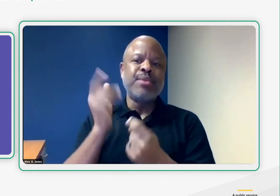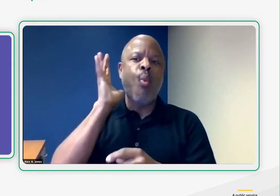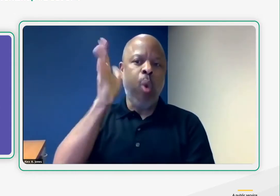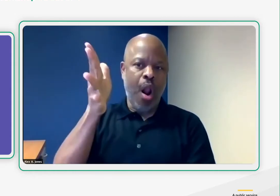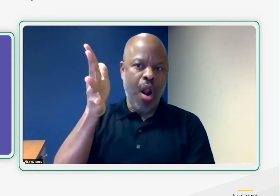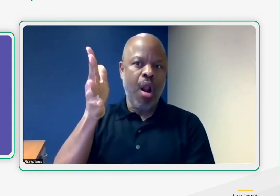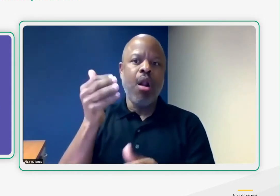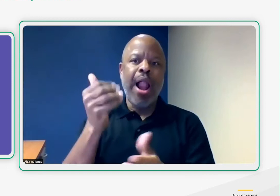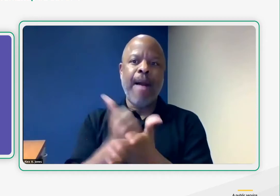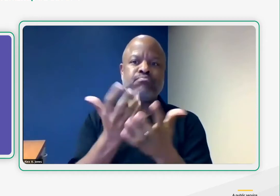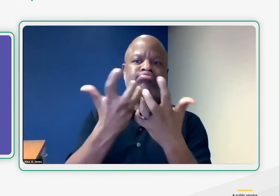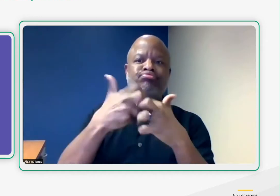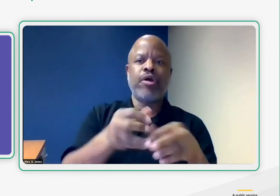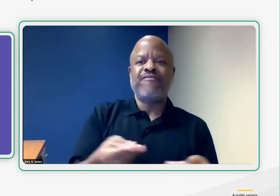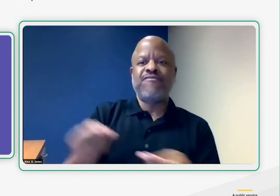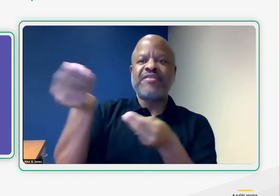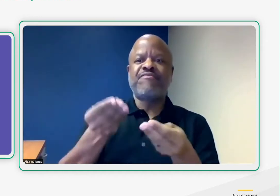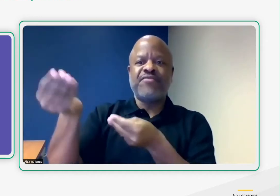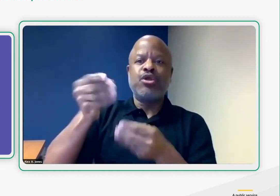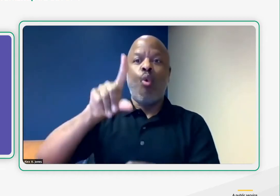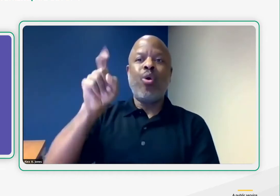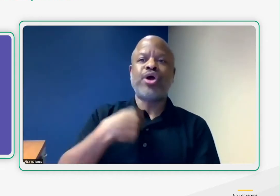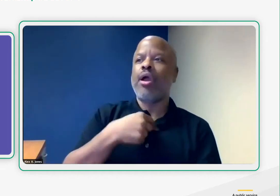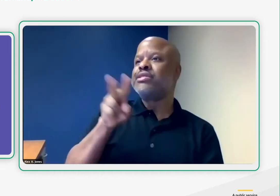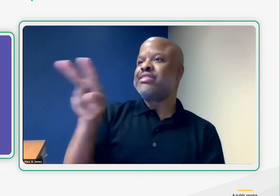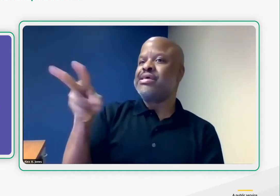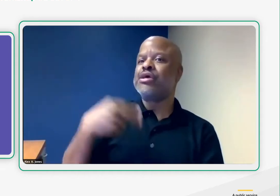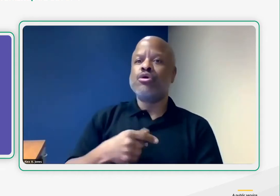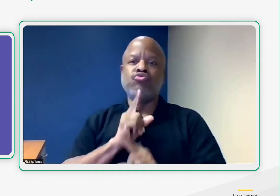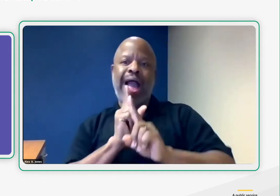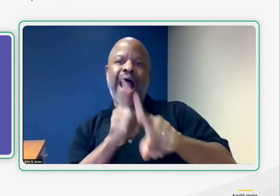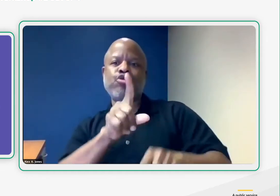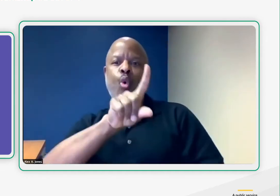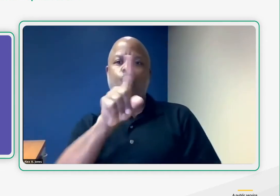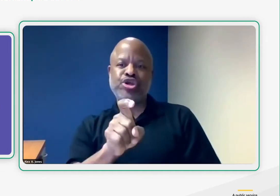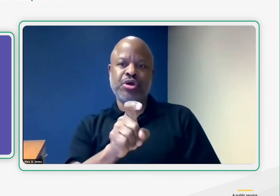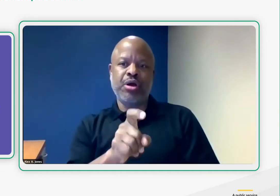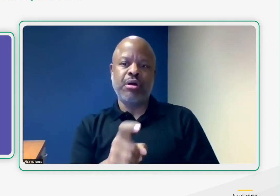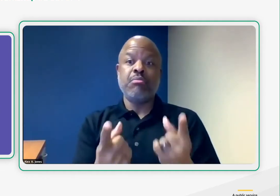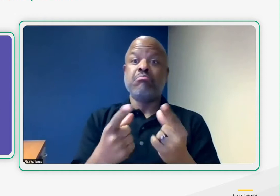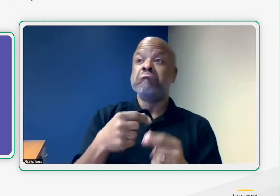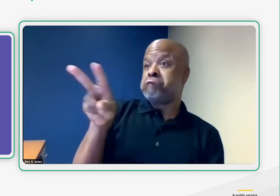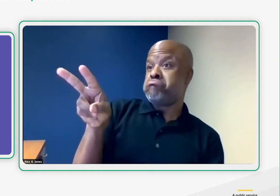And one of the members of our team will take care of giving me this information so that I can find an answer.